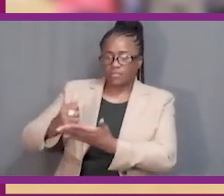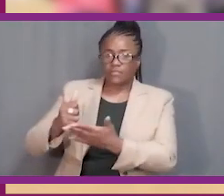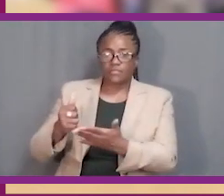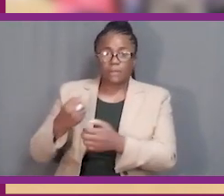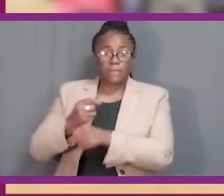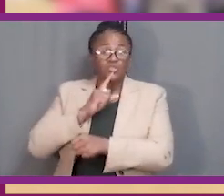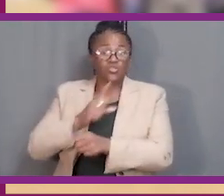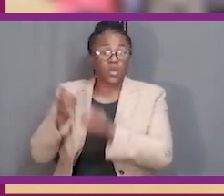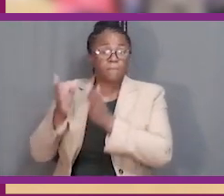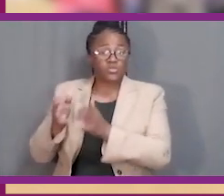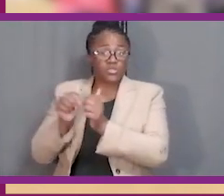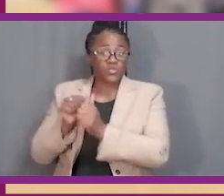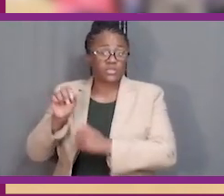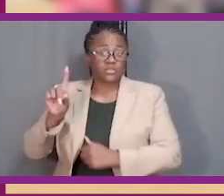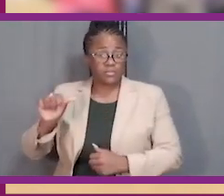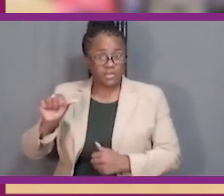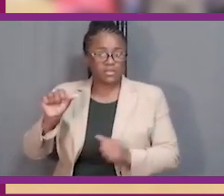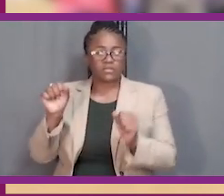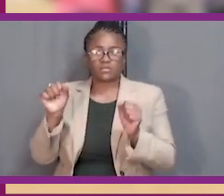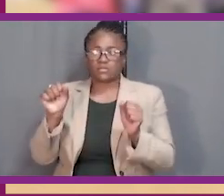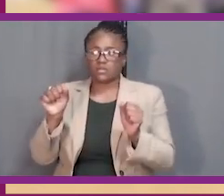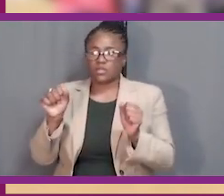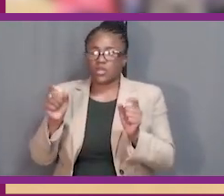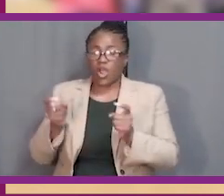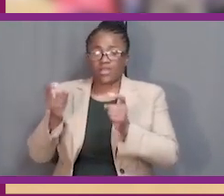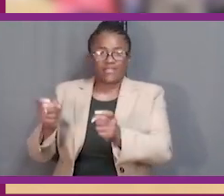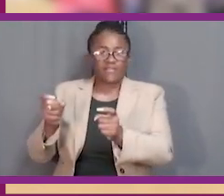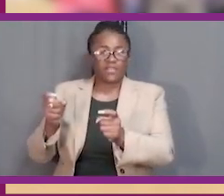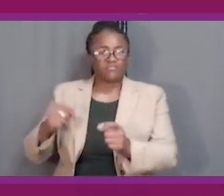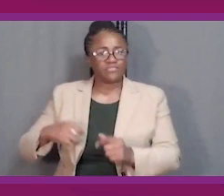deserve, I support them ratifying the CRPD. Susan Sygall: